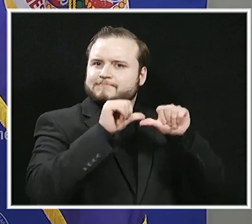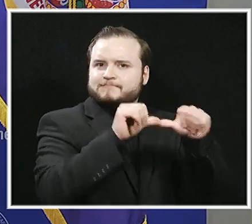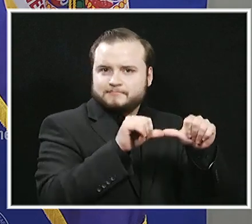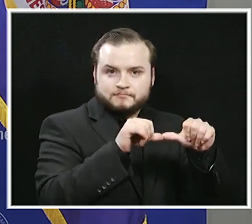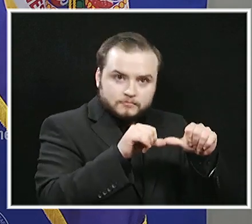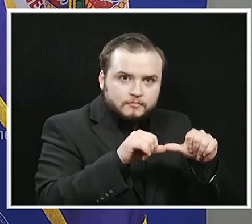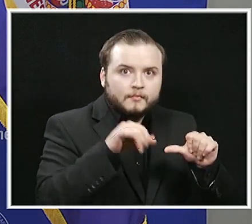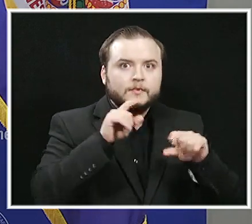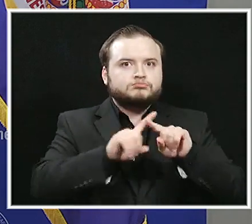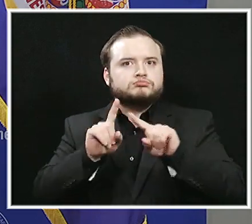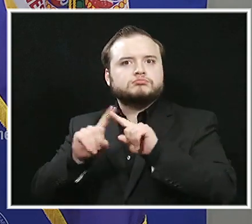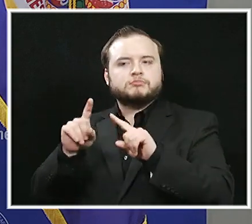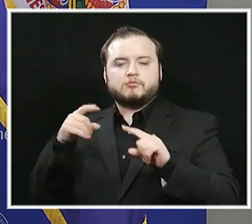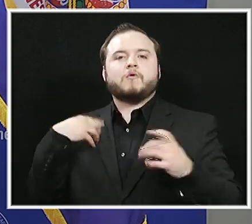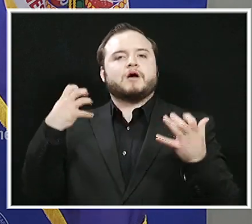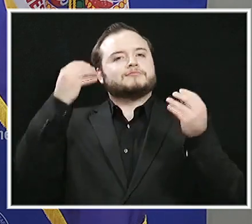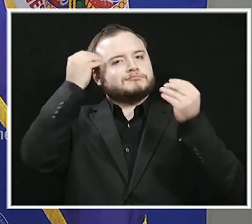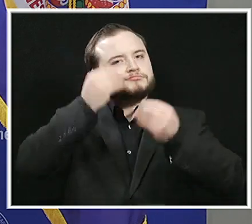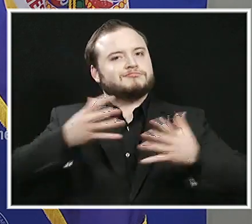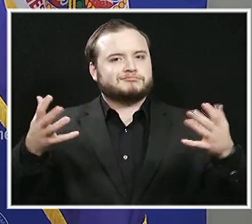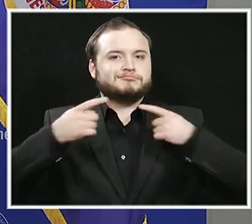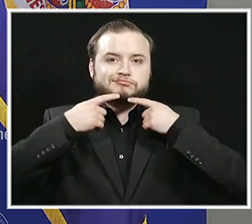we had a clear plan articulated to Minnesotans, how our